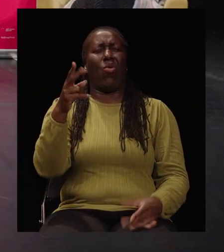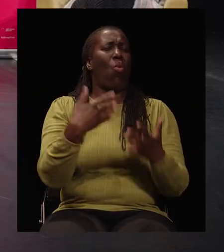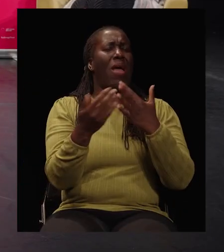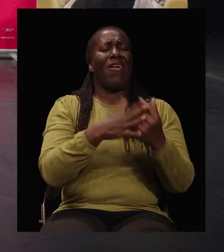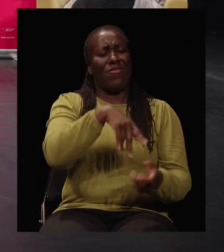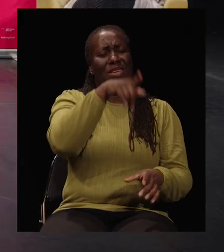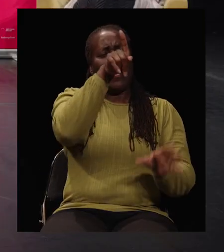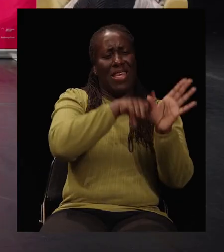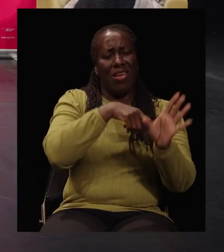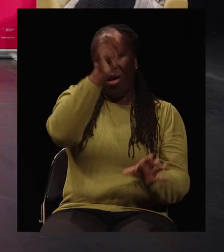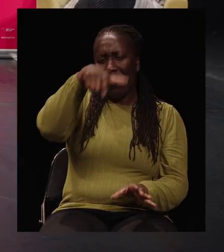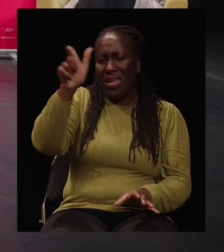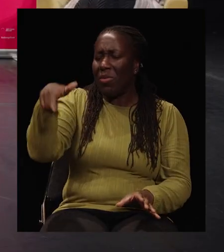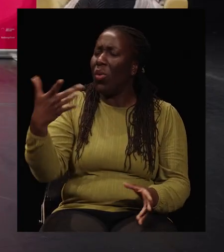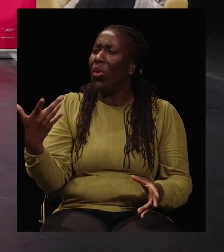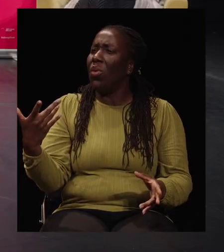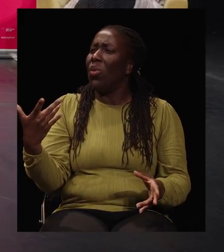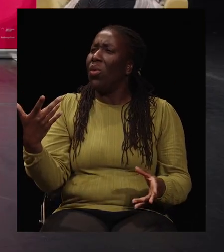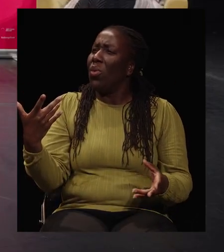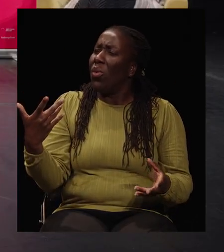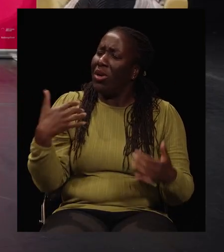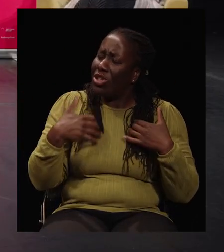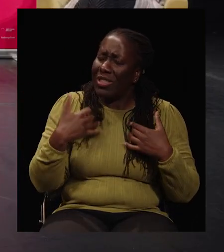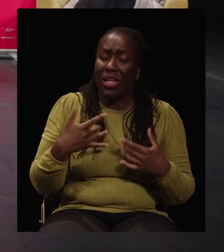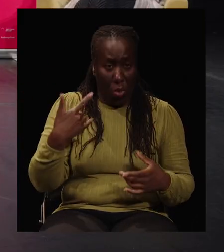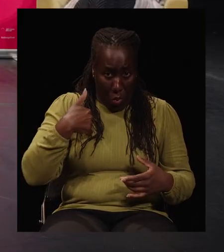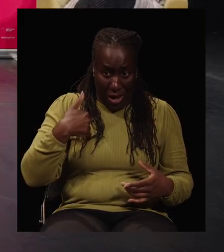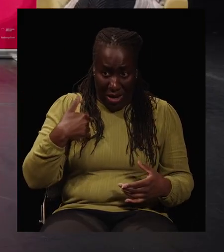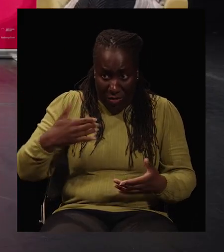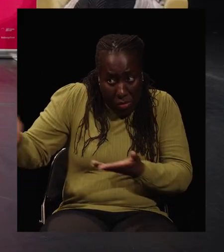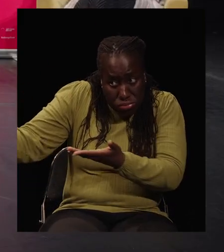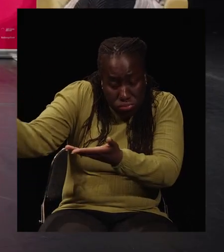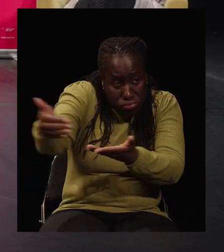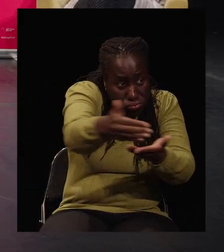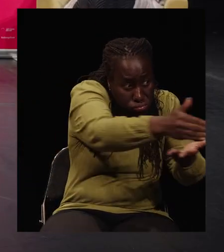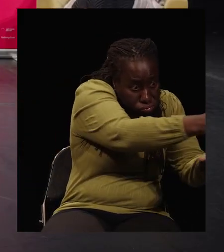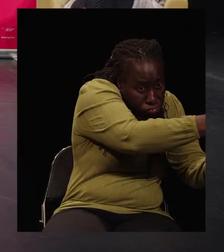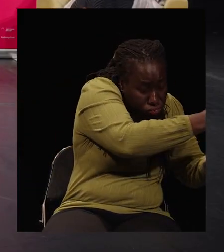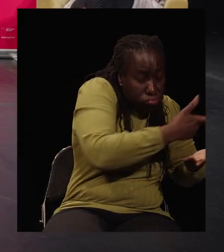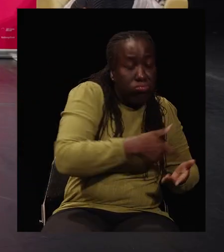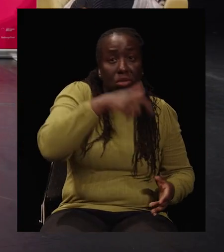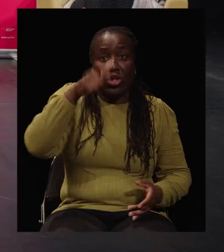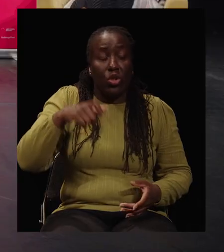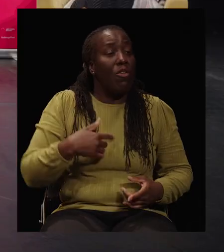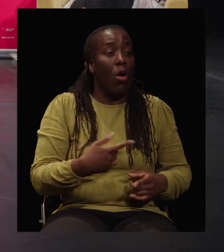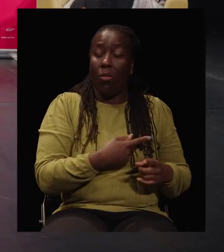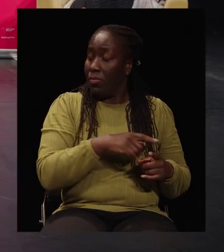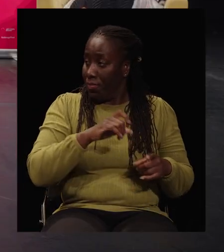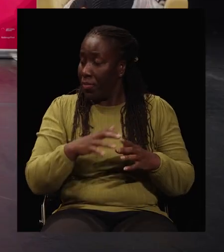we have accrued volunteers in those spaces. So it's quite a good cross section. So without kicking the door down